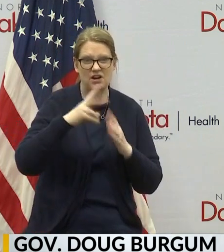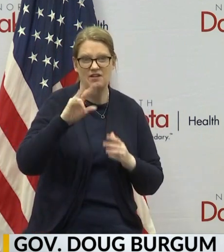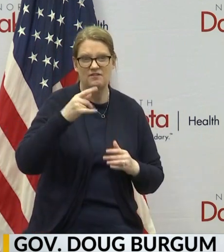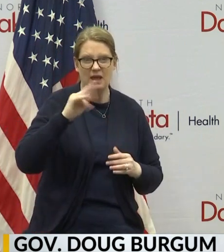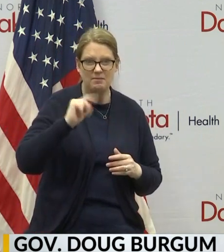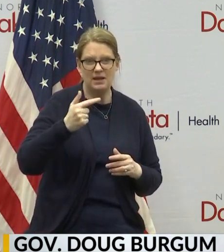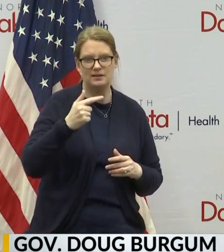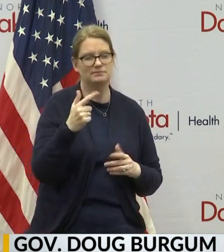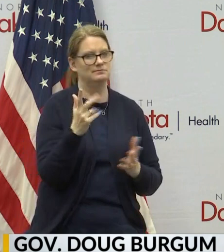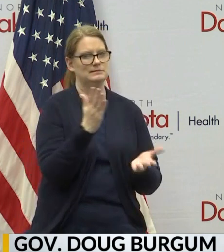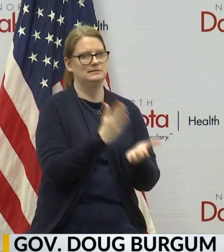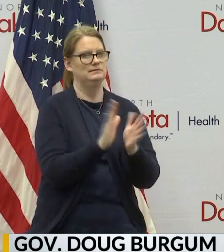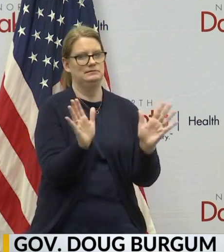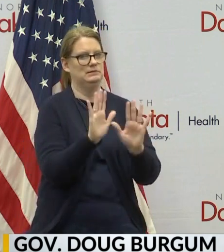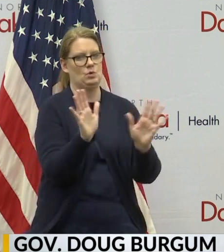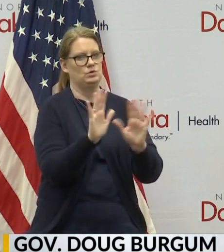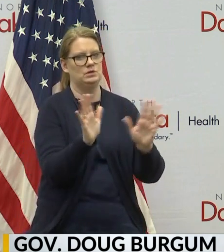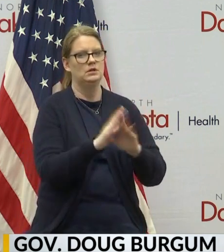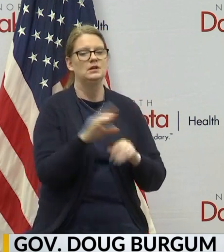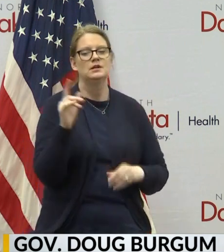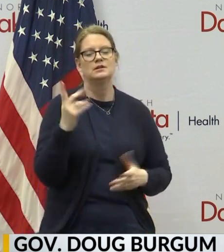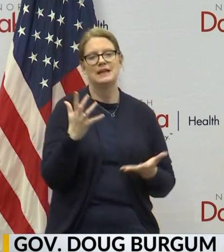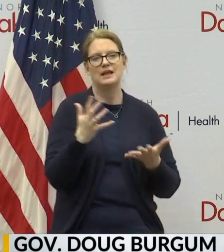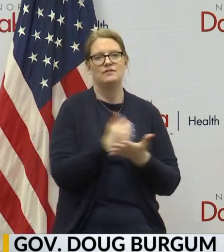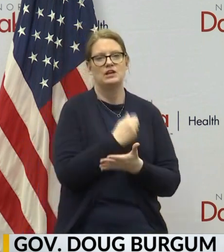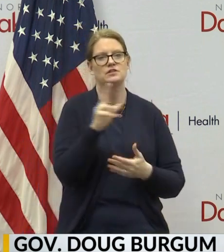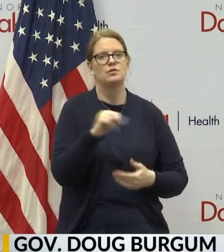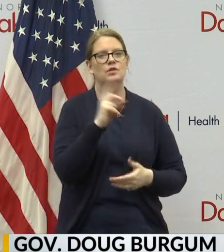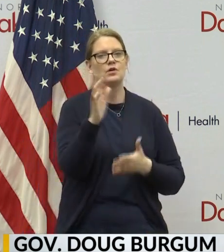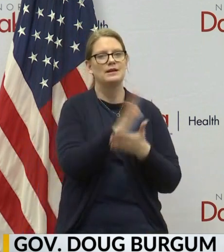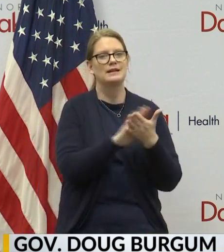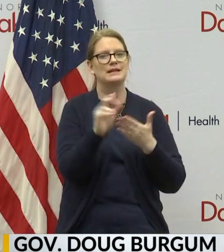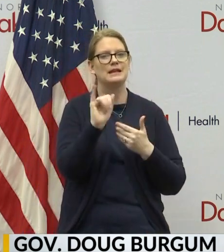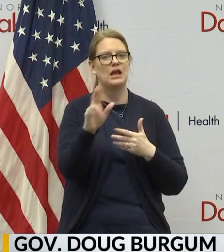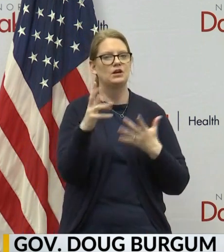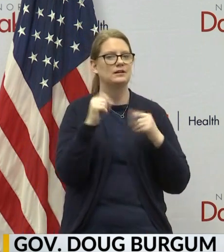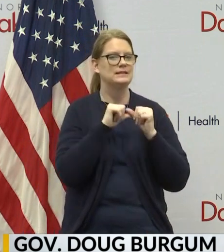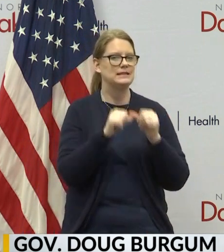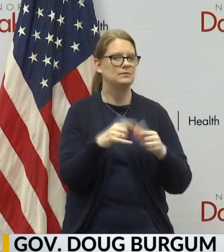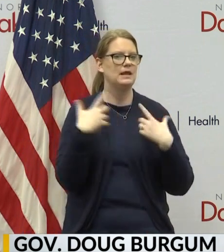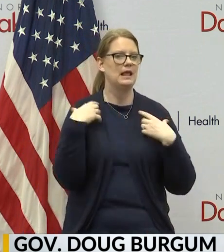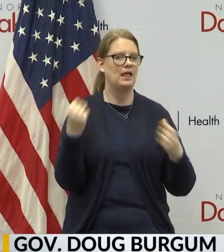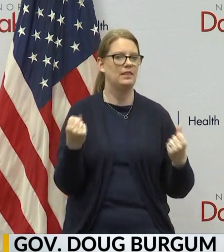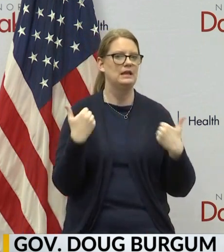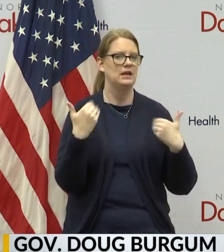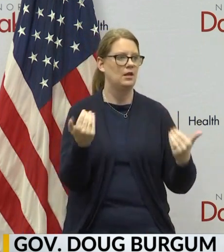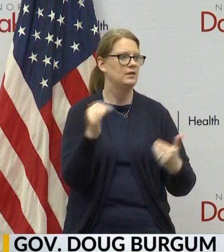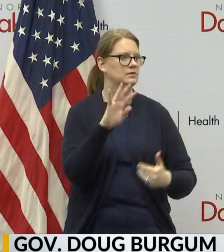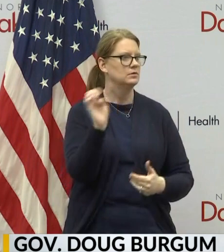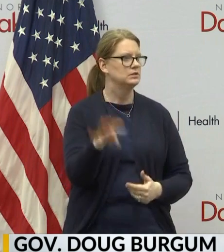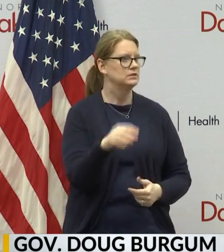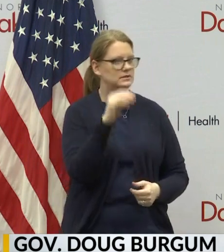PEOPLE, 1-800-QUIT NOW, A GREAT TIME TO STOP SMOKE AND IF YOU'RE